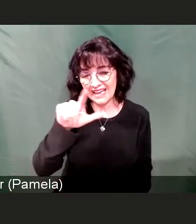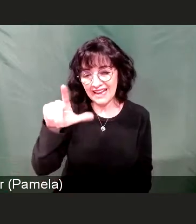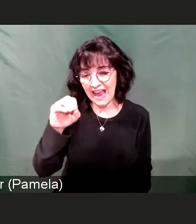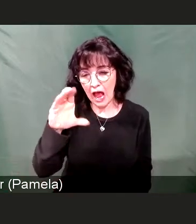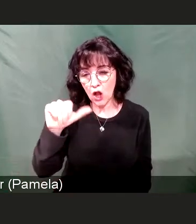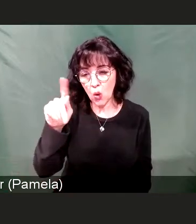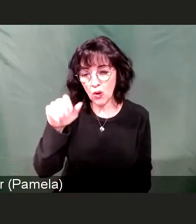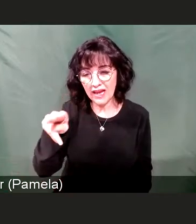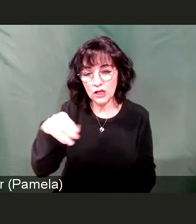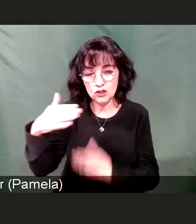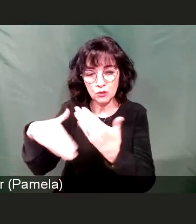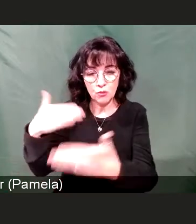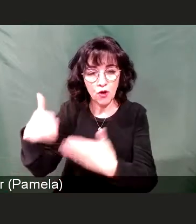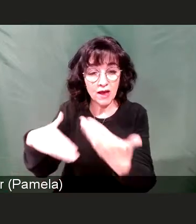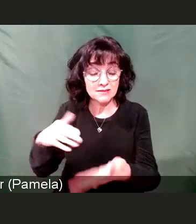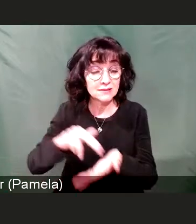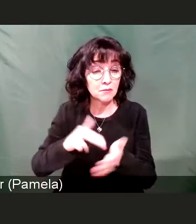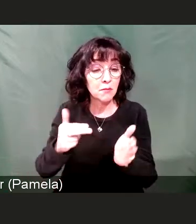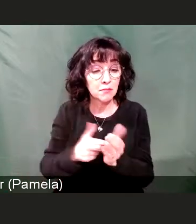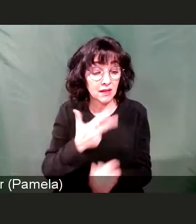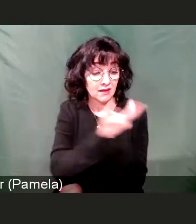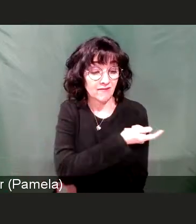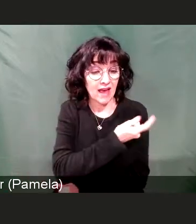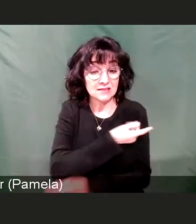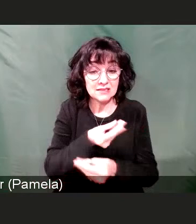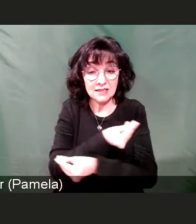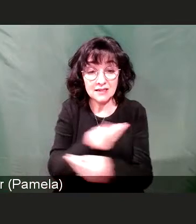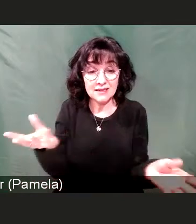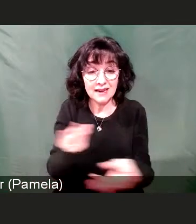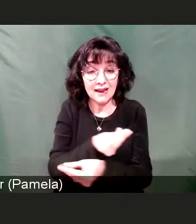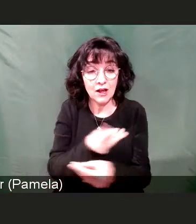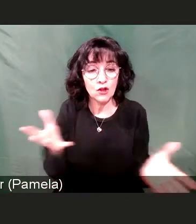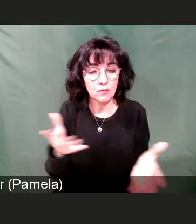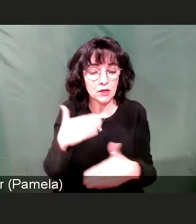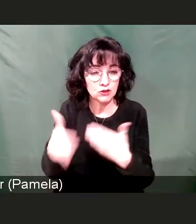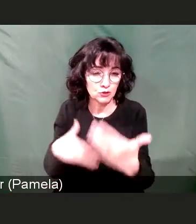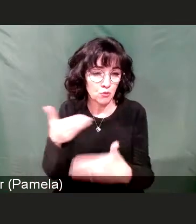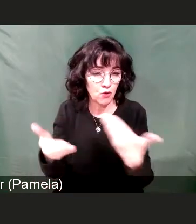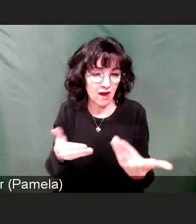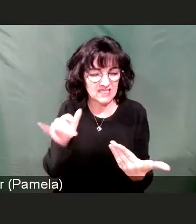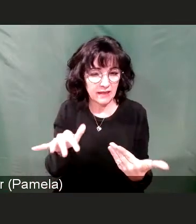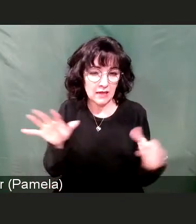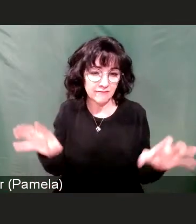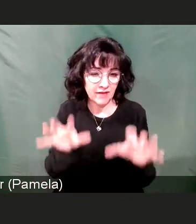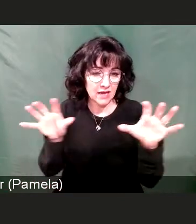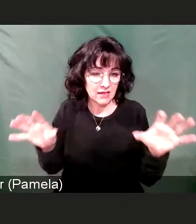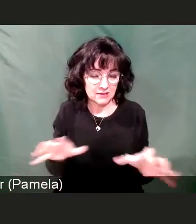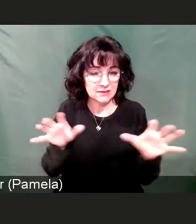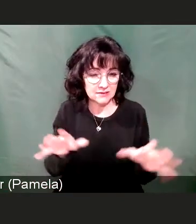how are the vaccines, the COVID vaccines being offered to Delawareans?